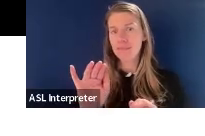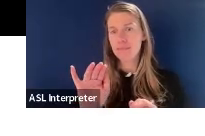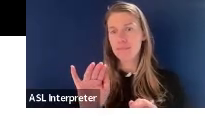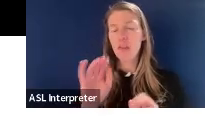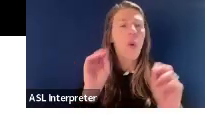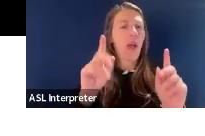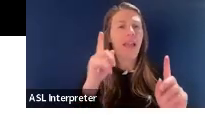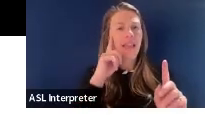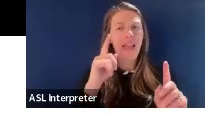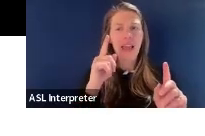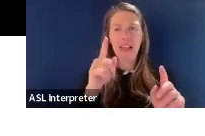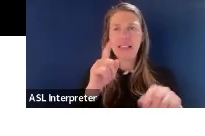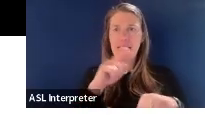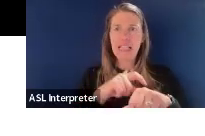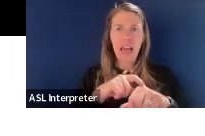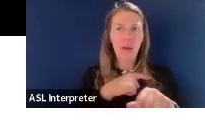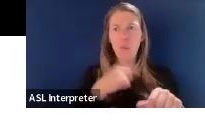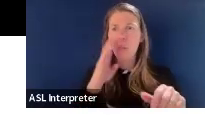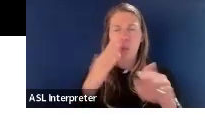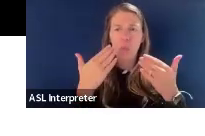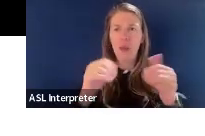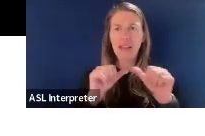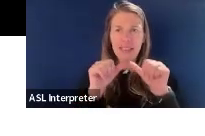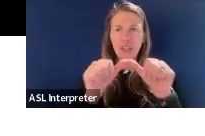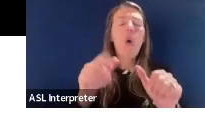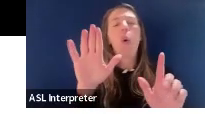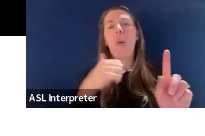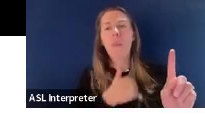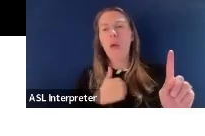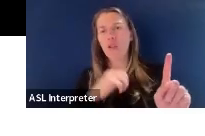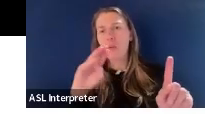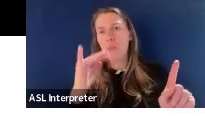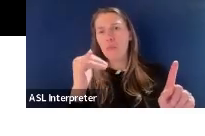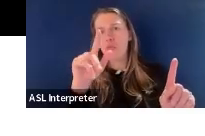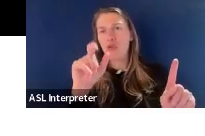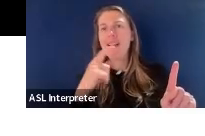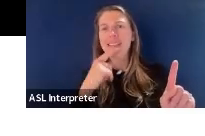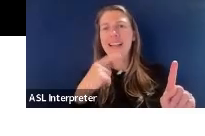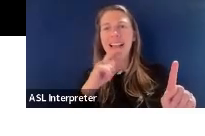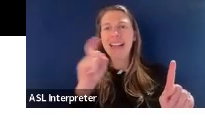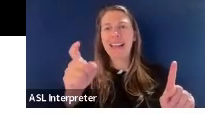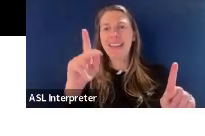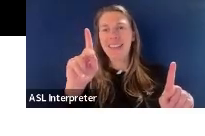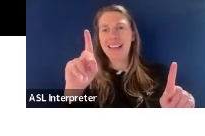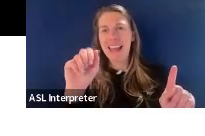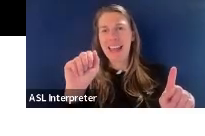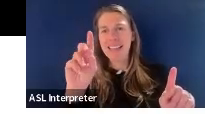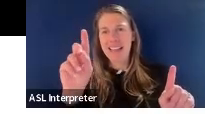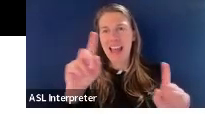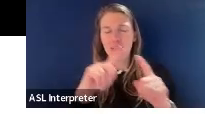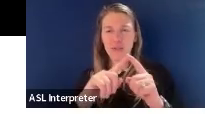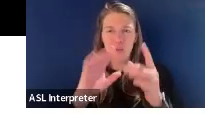All right. I think in the interest of time, we'll continue move. Actually, I apologize, Michelle. I know I said I was going to give Kate as an opportunity to weigh in on the timeline.